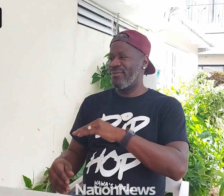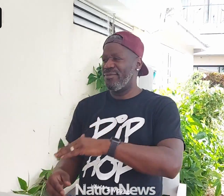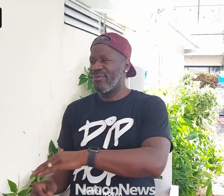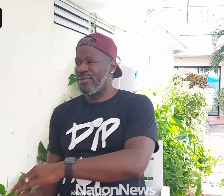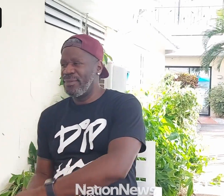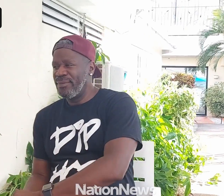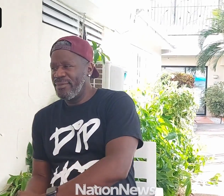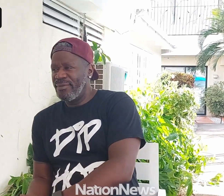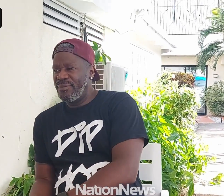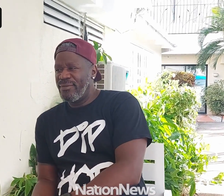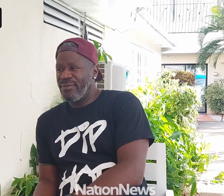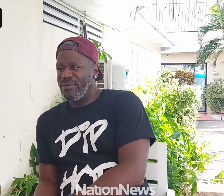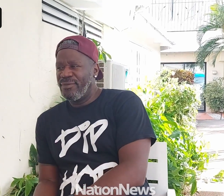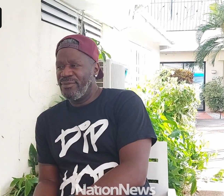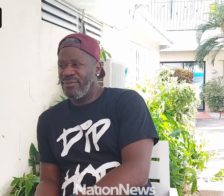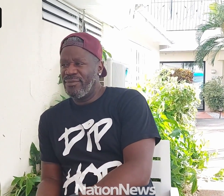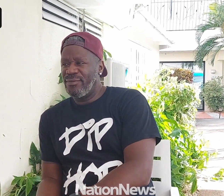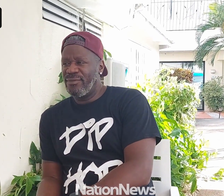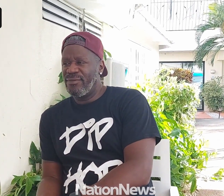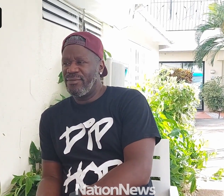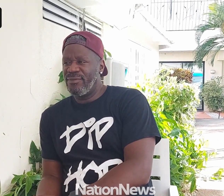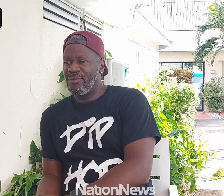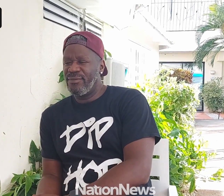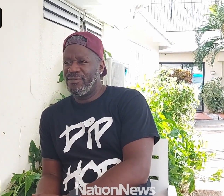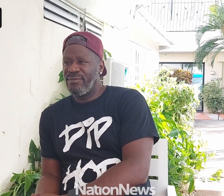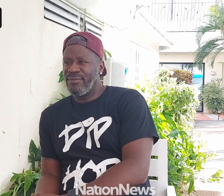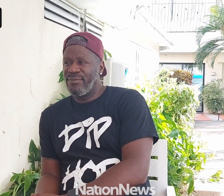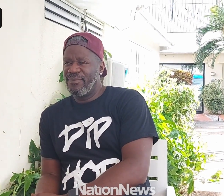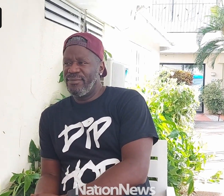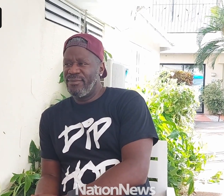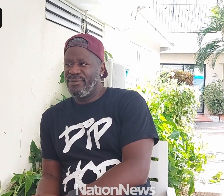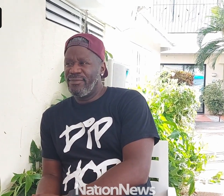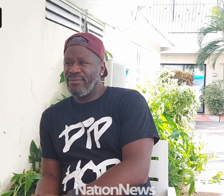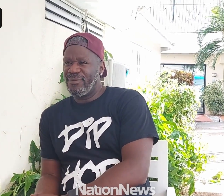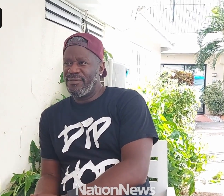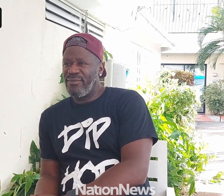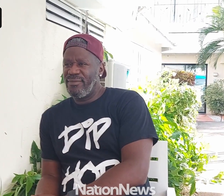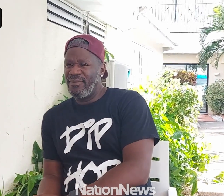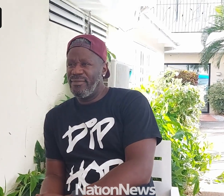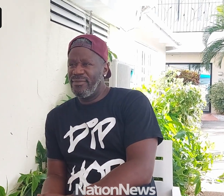sure that we end up being equal just like hearing hearing people are since being in